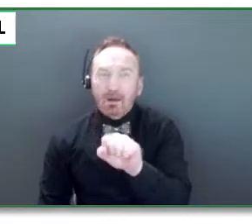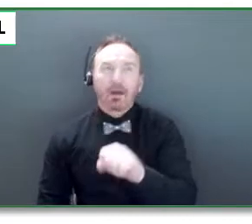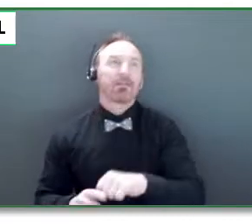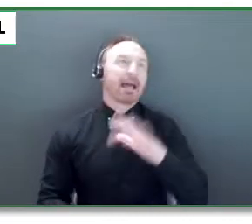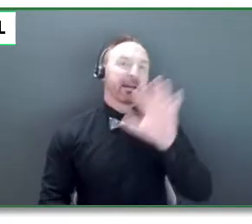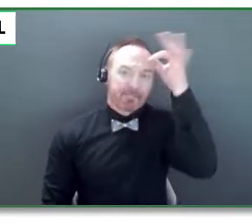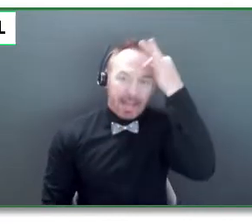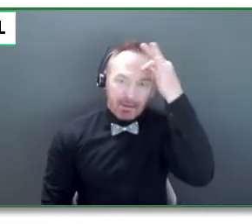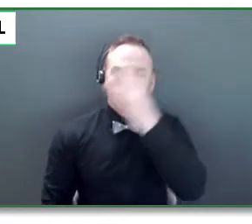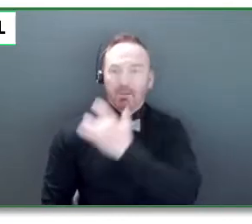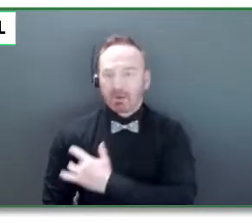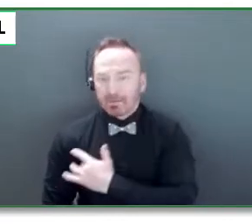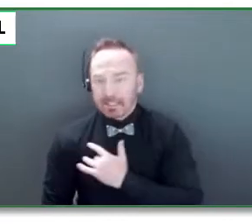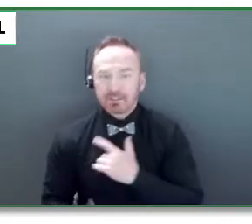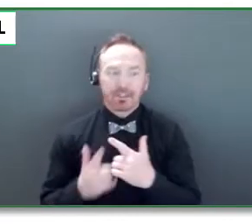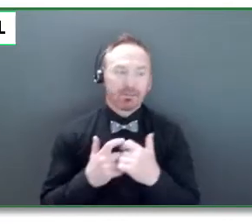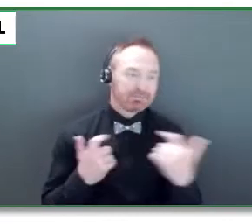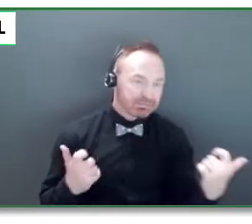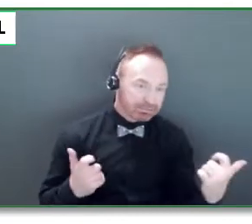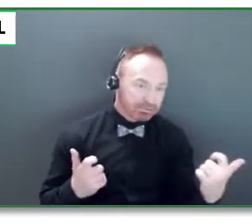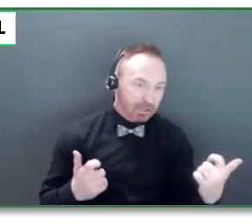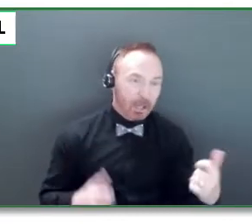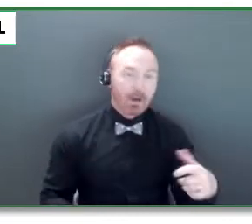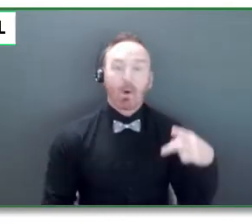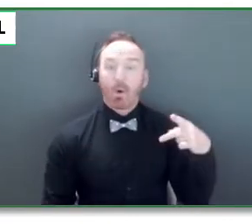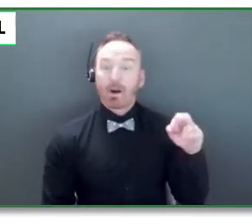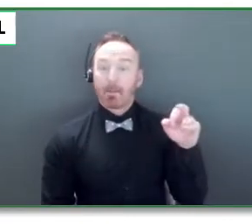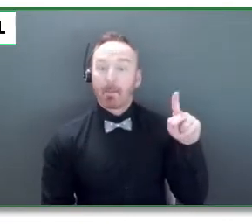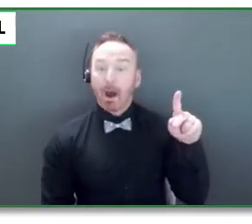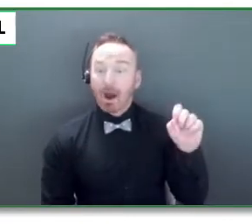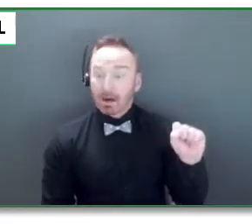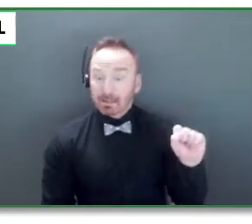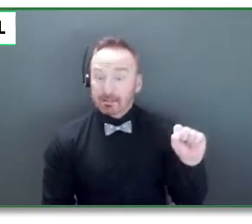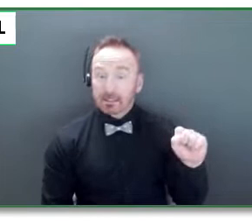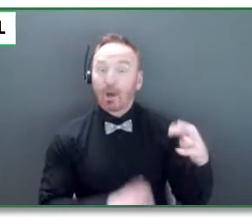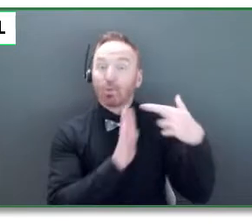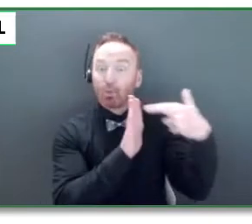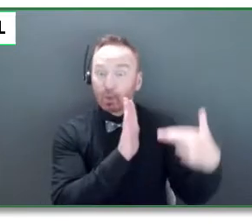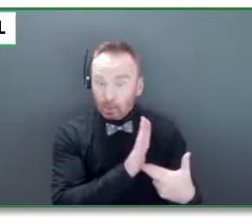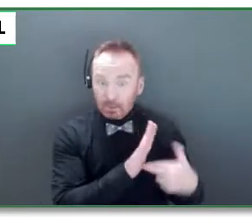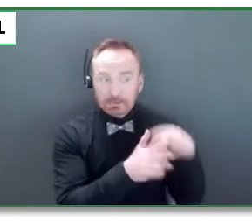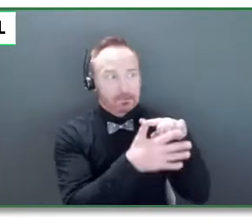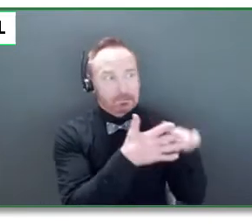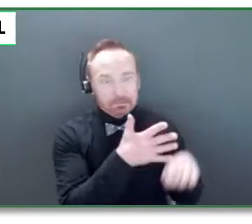there's also other regulations. So what do we do with all of those legislation